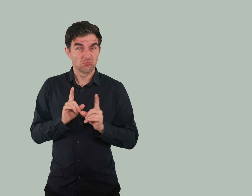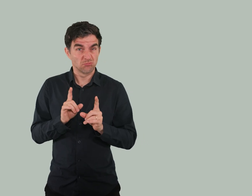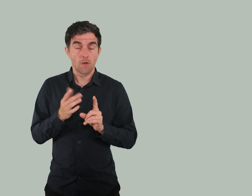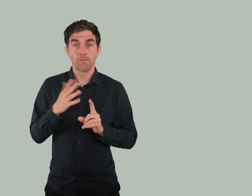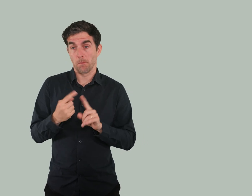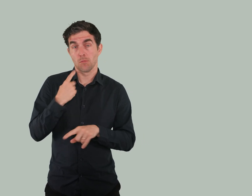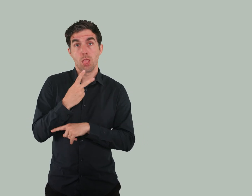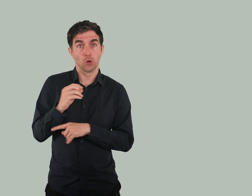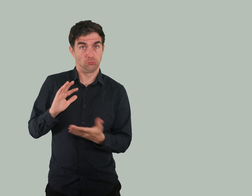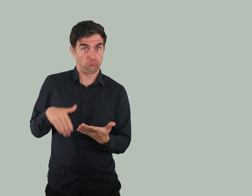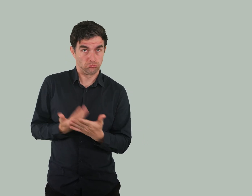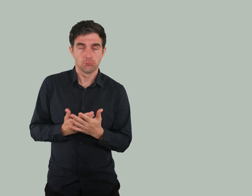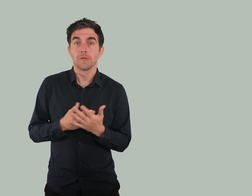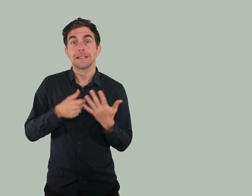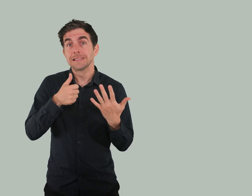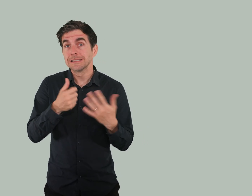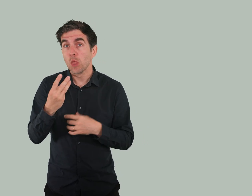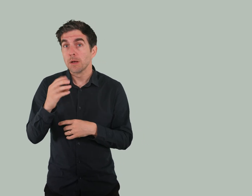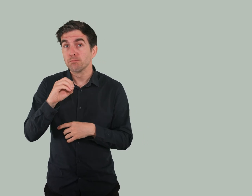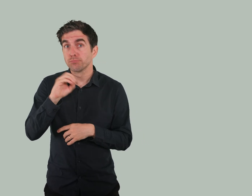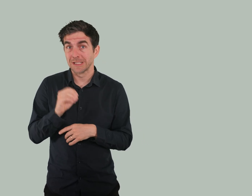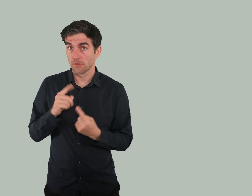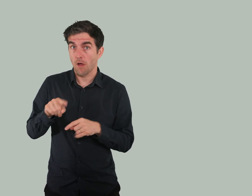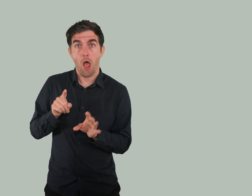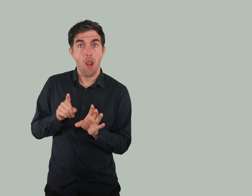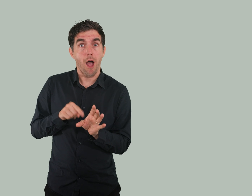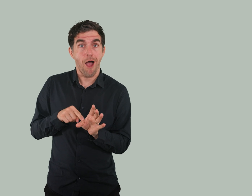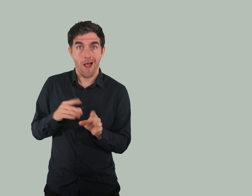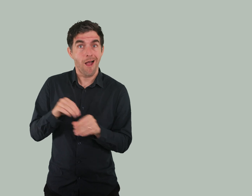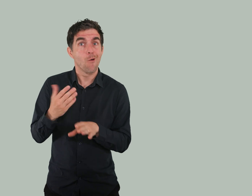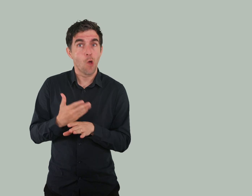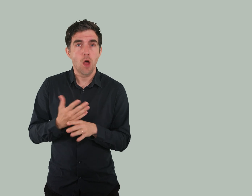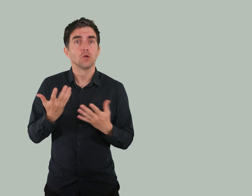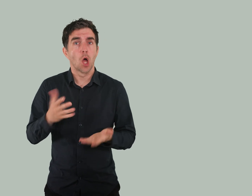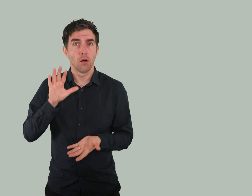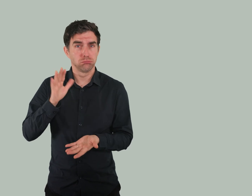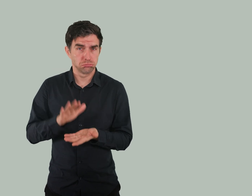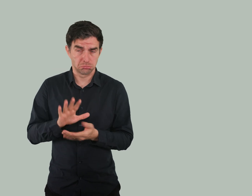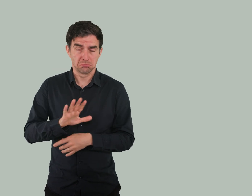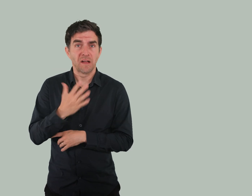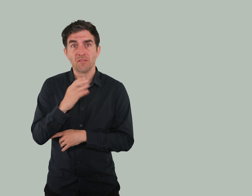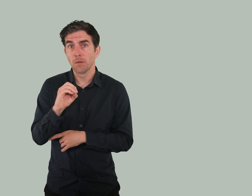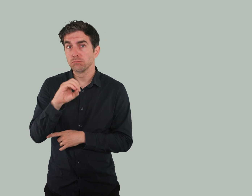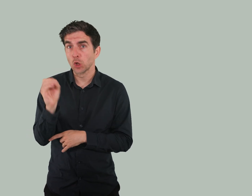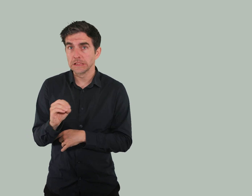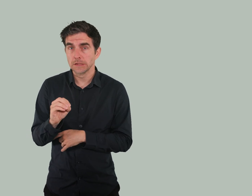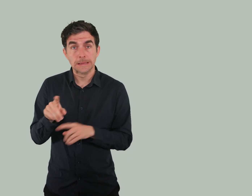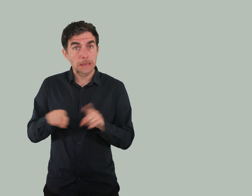At the turn of the century, around 63 per cent of young people were in work. Now it is barely 50 per cent.